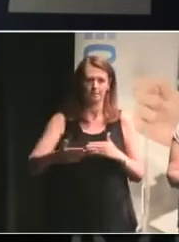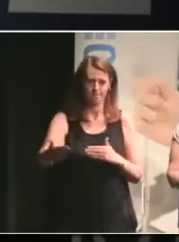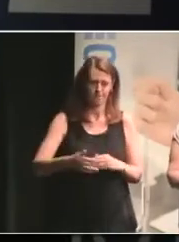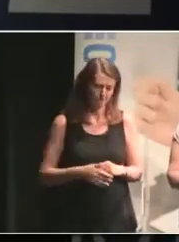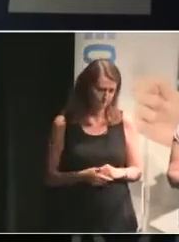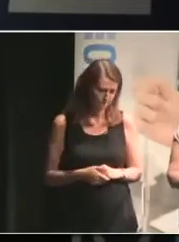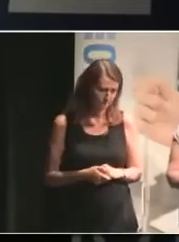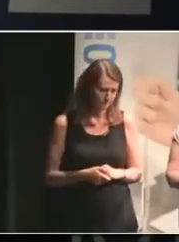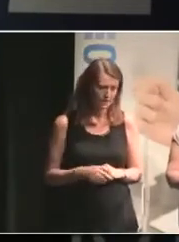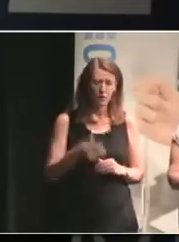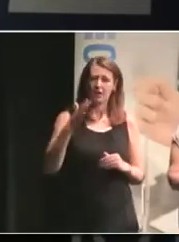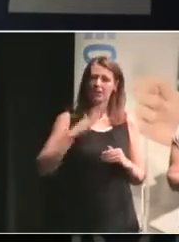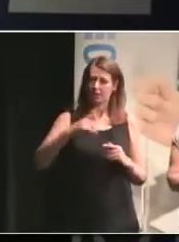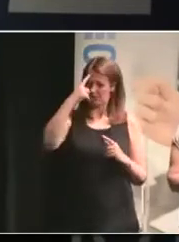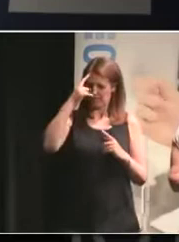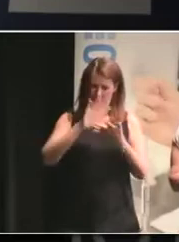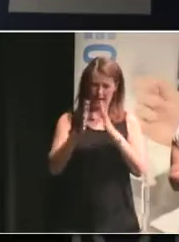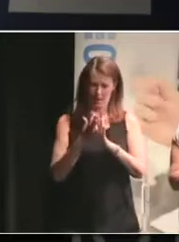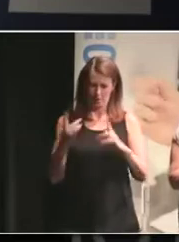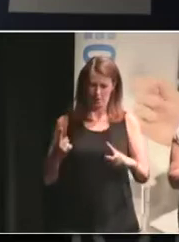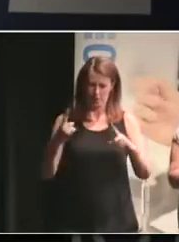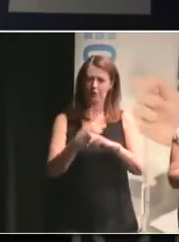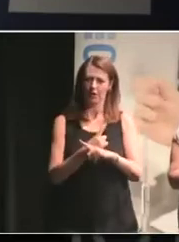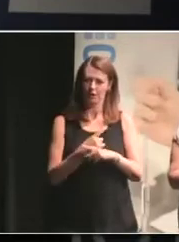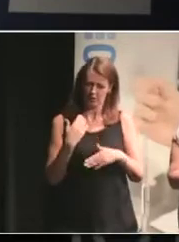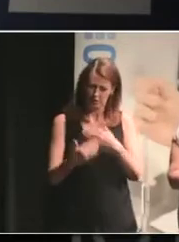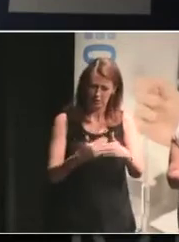So we need to change the way we approach the development and application of new chemicals